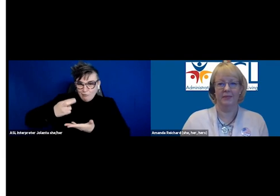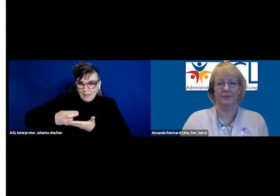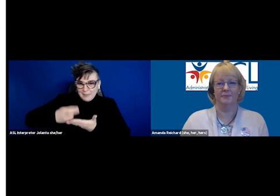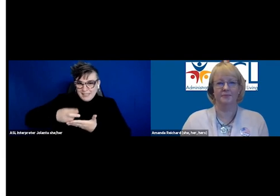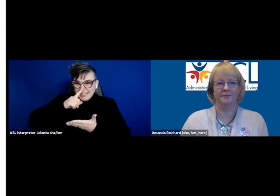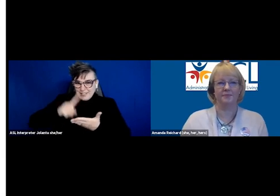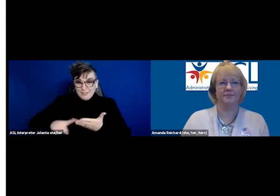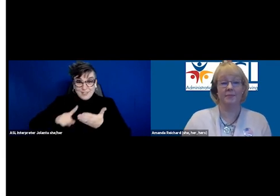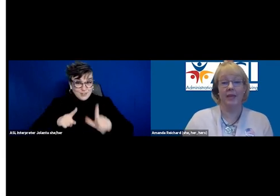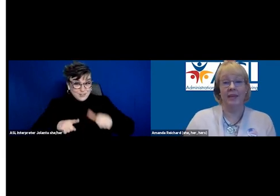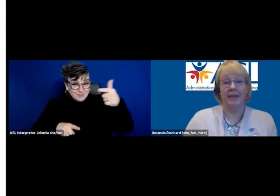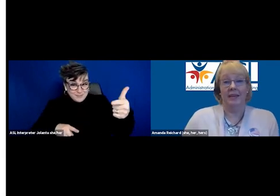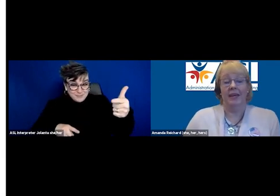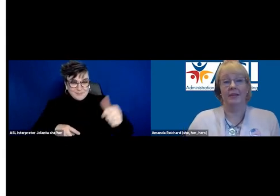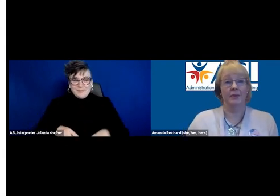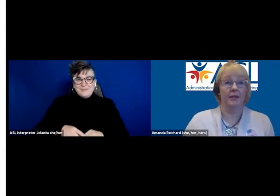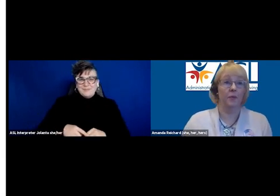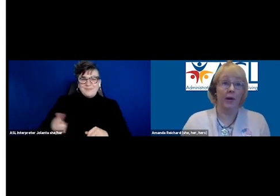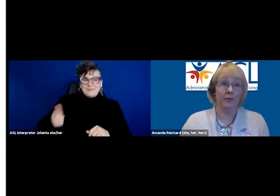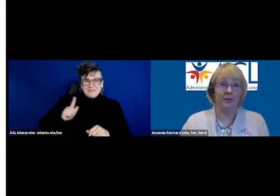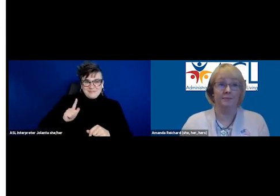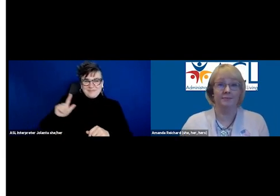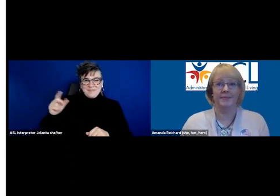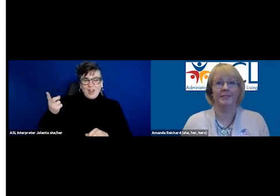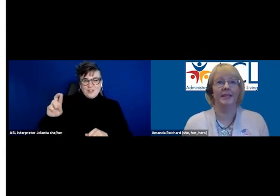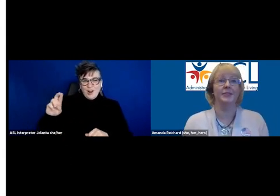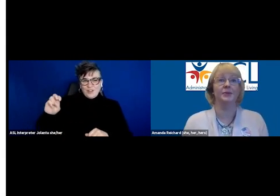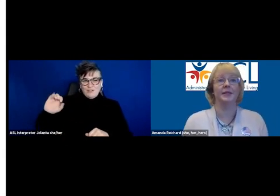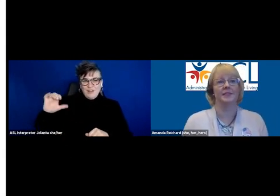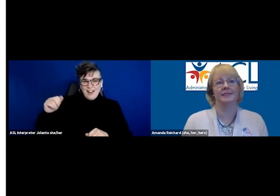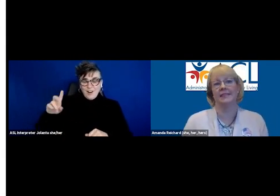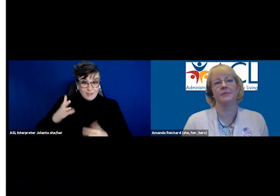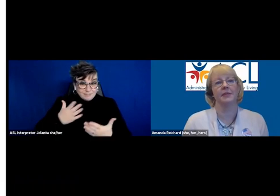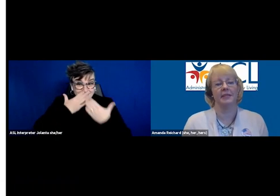[DR. AMANDA REICHARD:] Thank you. Hello, and welcome to day two of the Accessibility